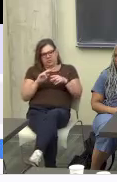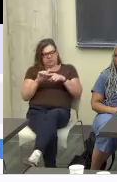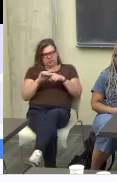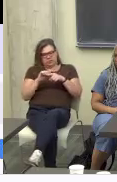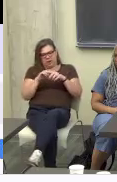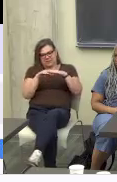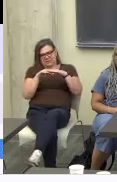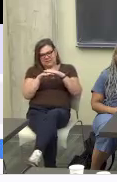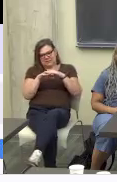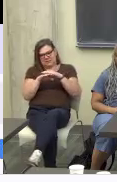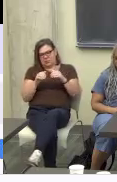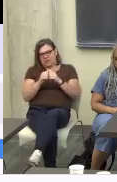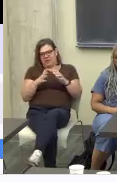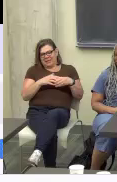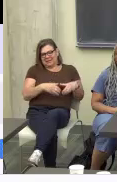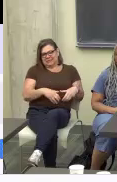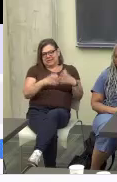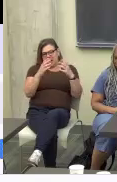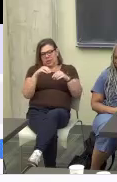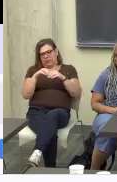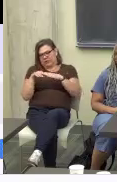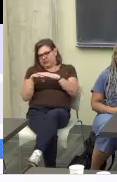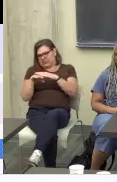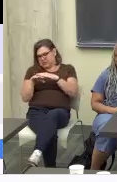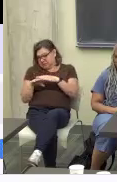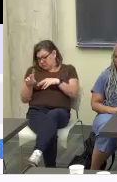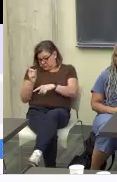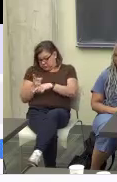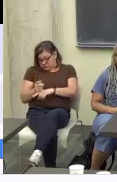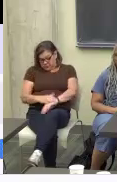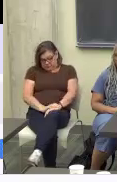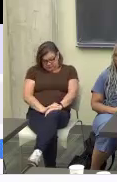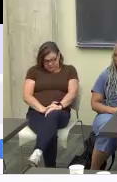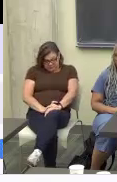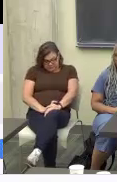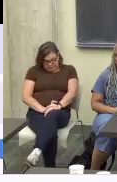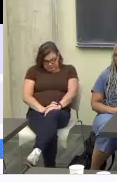without being siloed in accessibility. Would that be a good way to… feed it back.